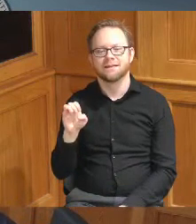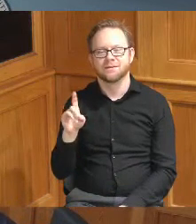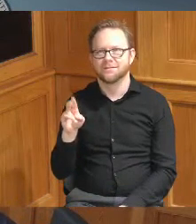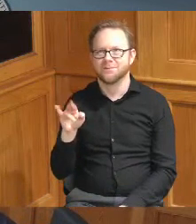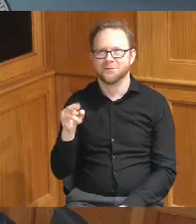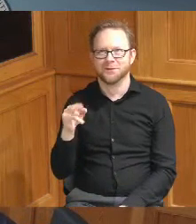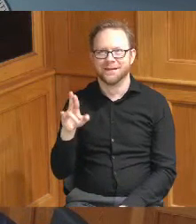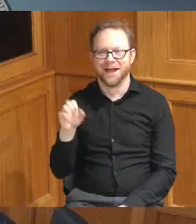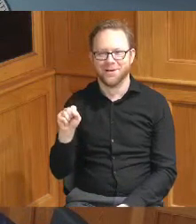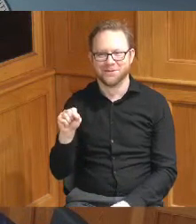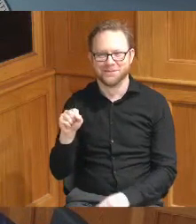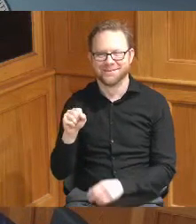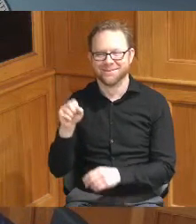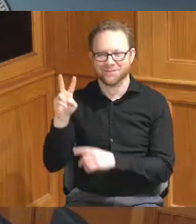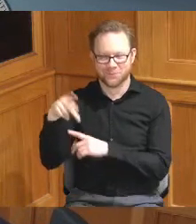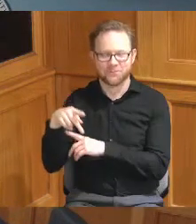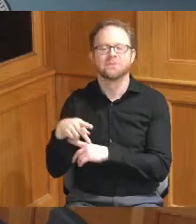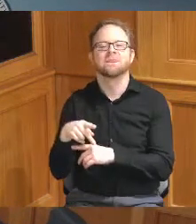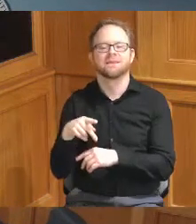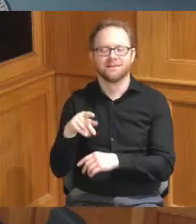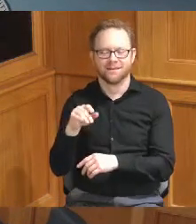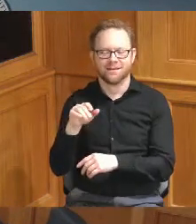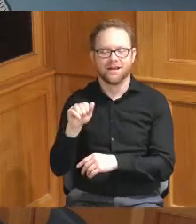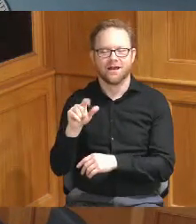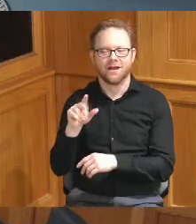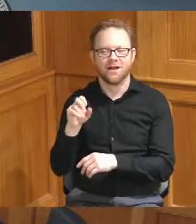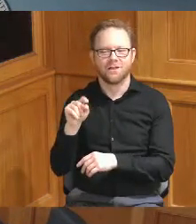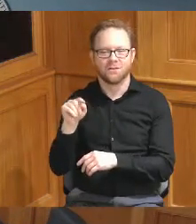Jeff Aluotto County Administrator Charlie Ennis Prosecutor's office